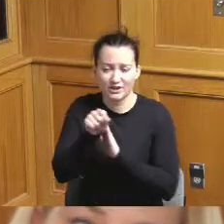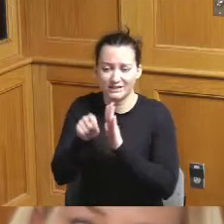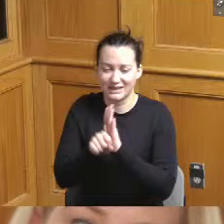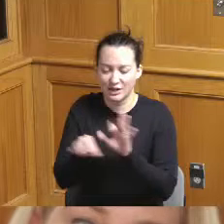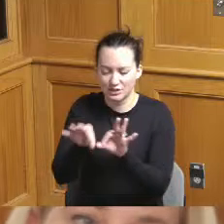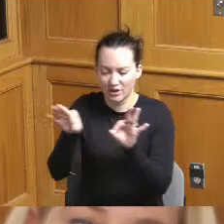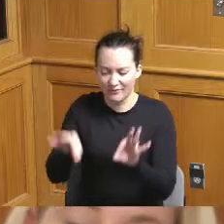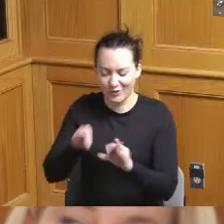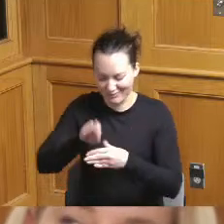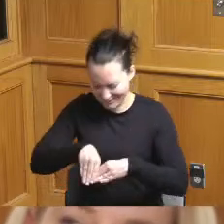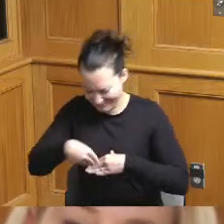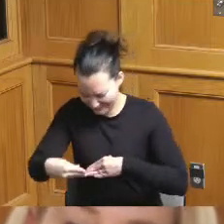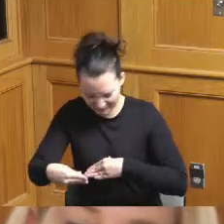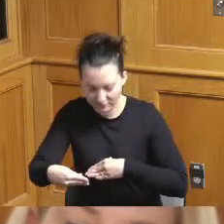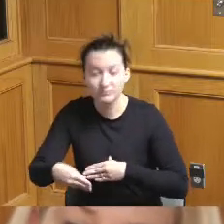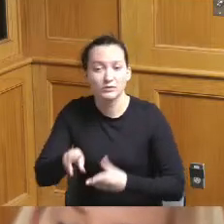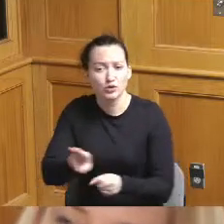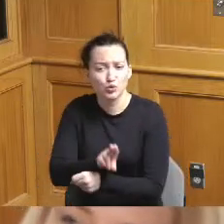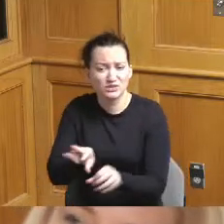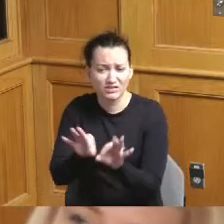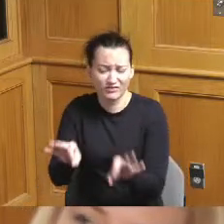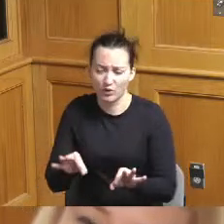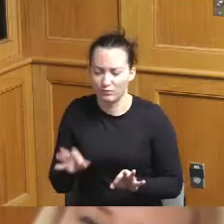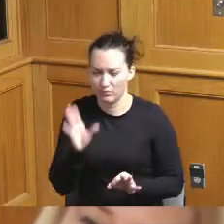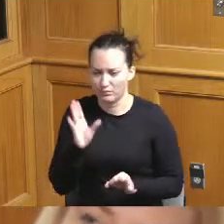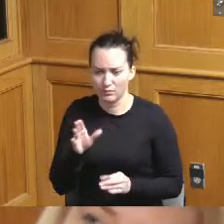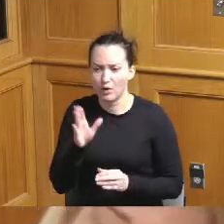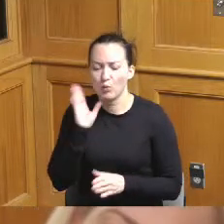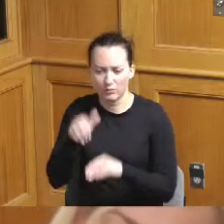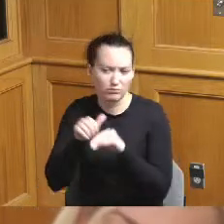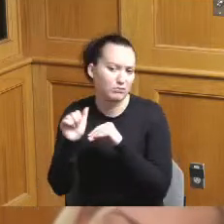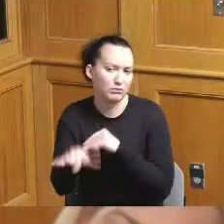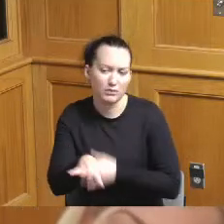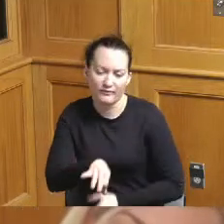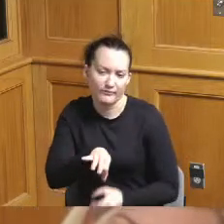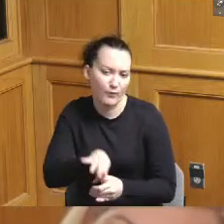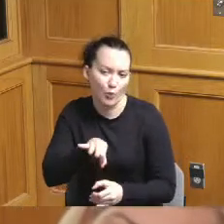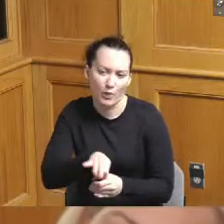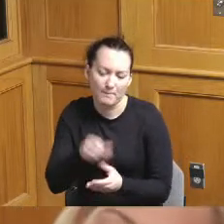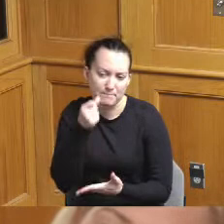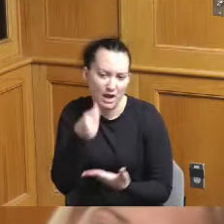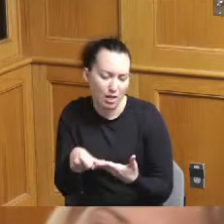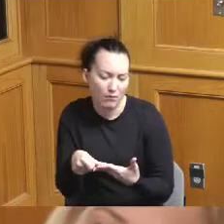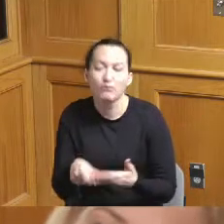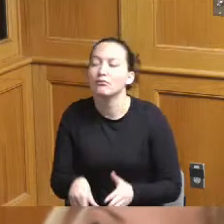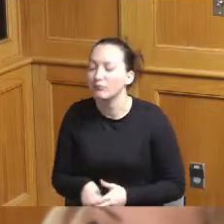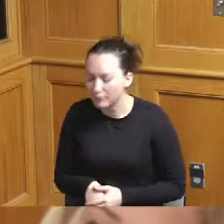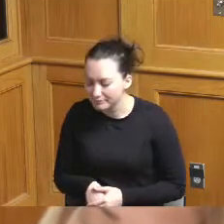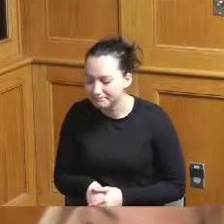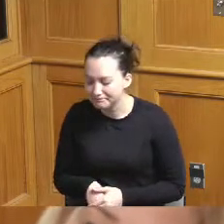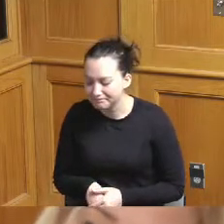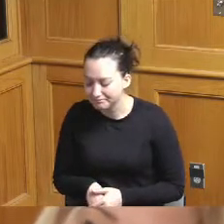so if voters use that form they will get their absentee ballot but of course you know if voter